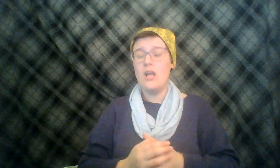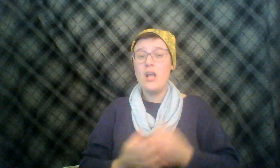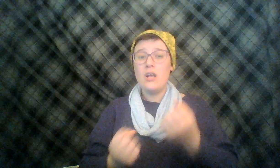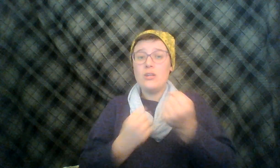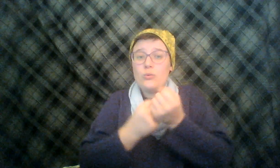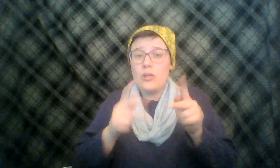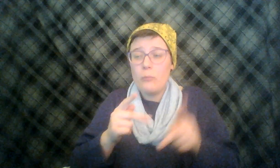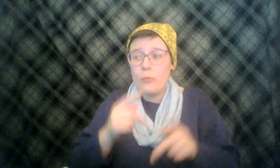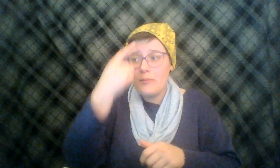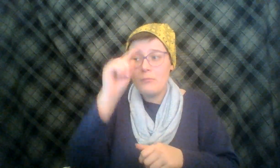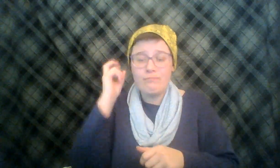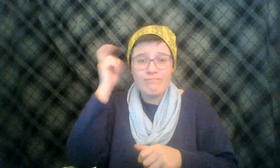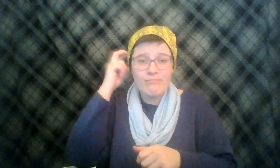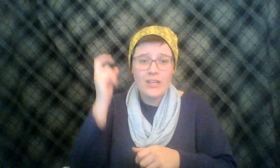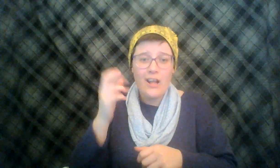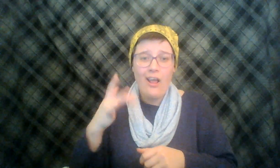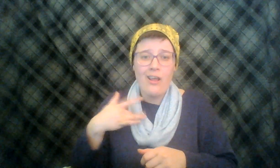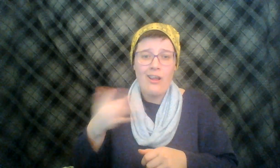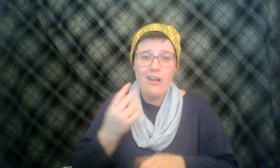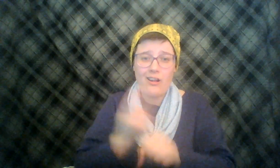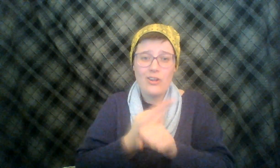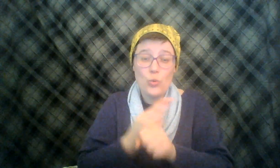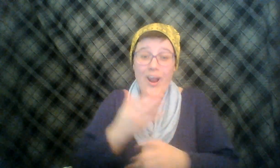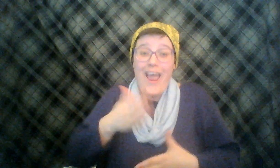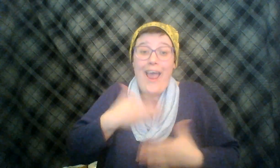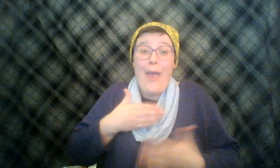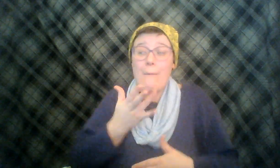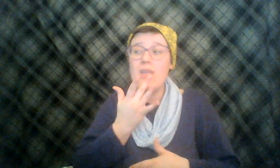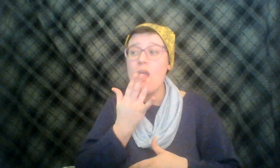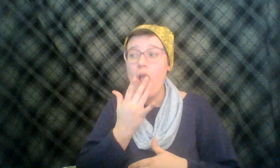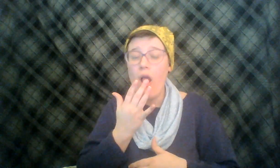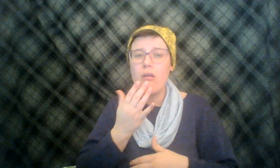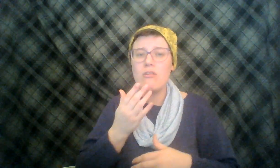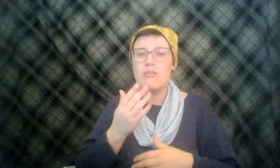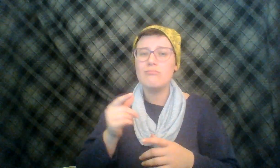Advocates for CIs use bright colors